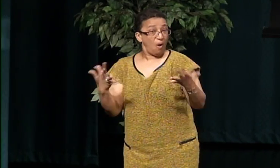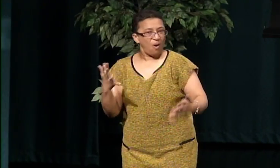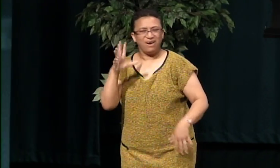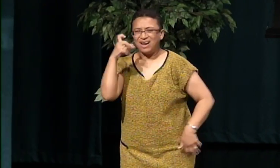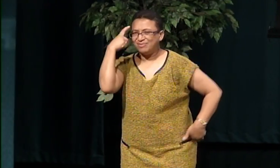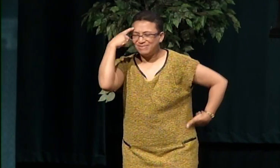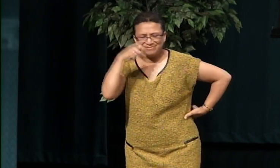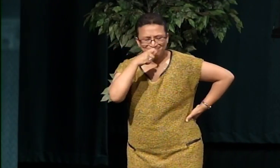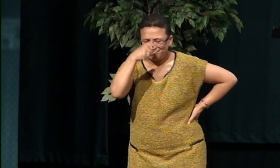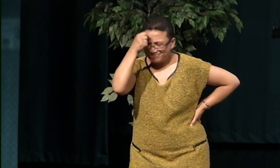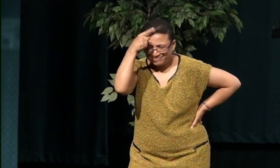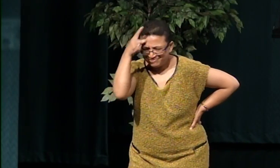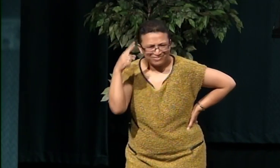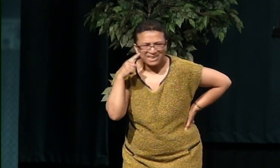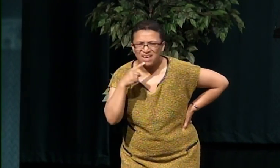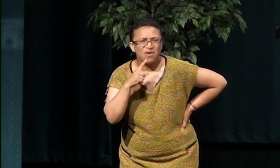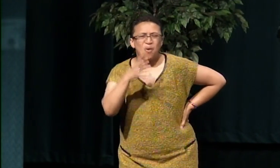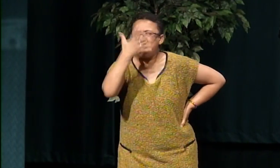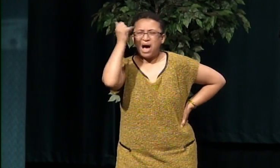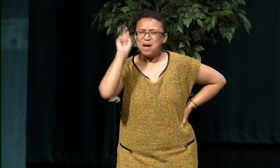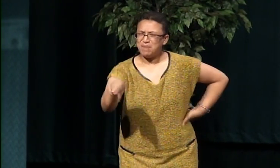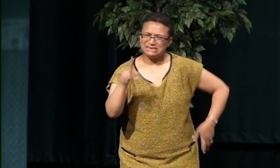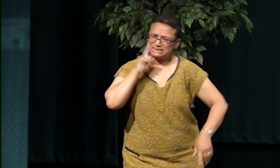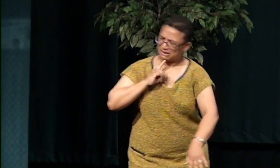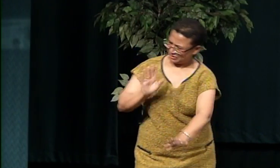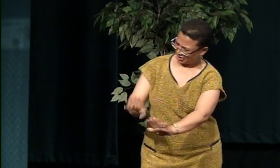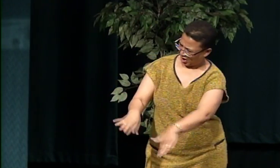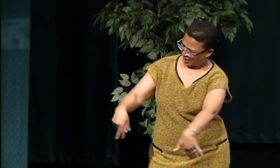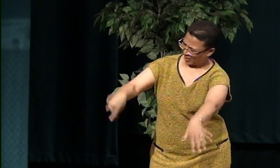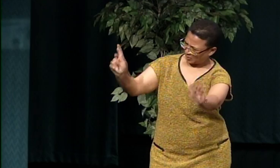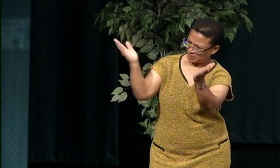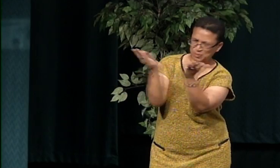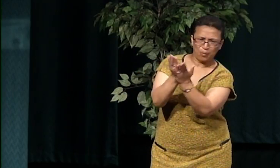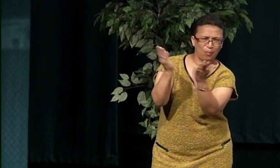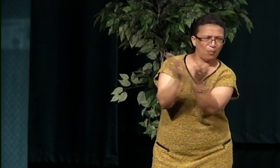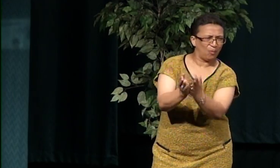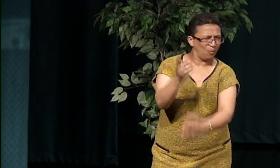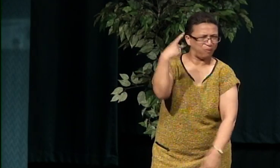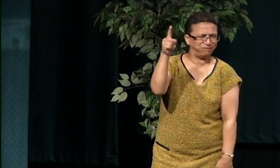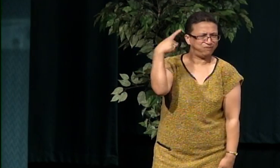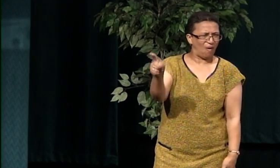They have done incredible work. You know government officials don't really understand the experience of deafness